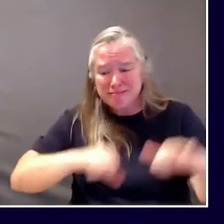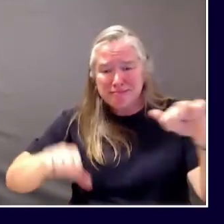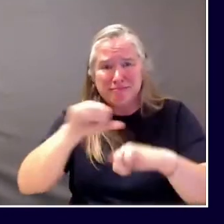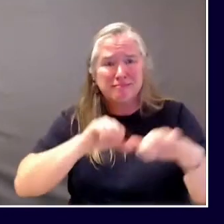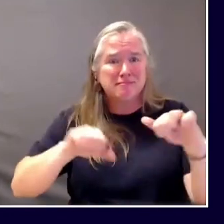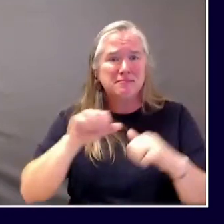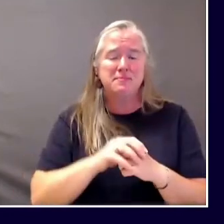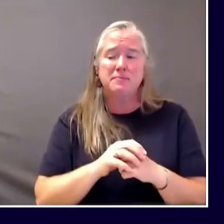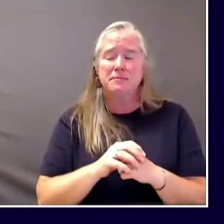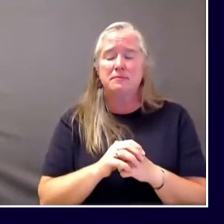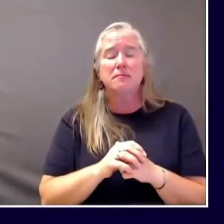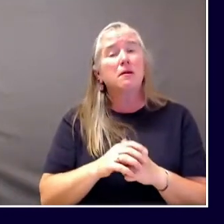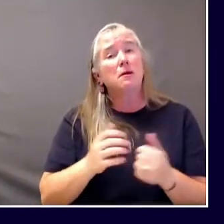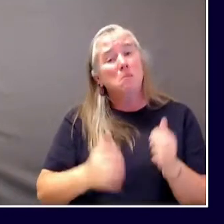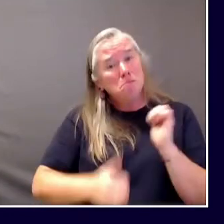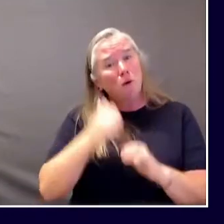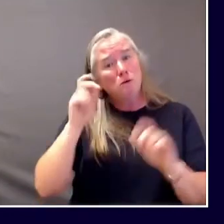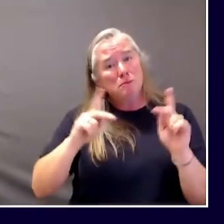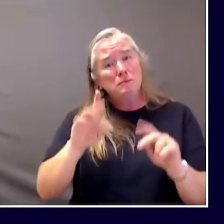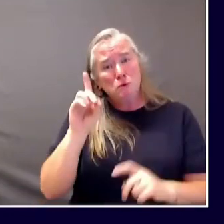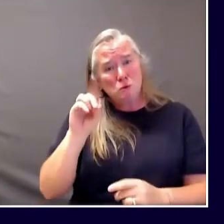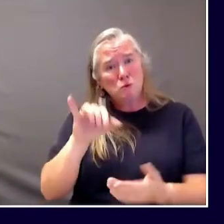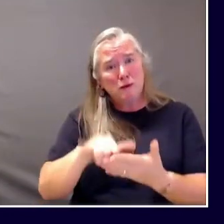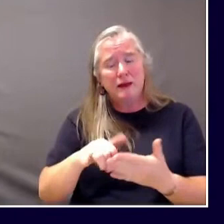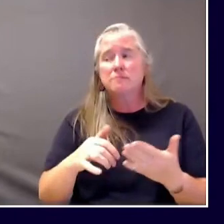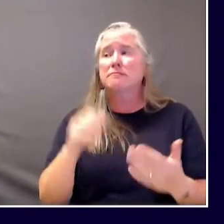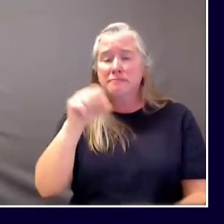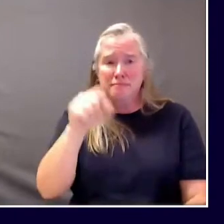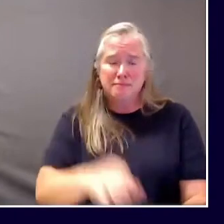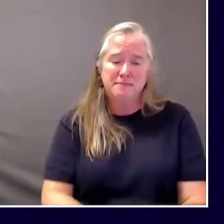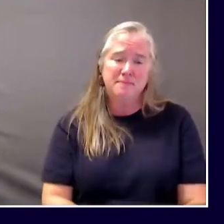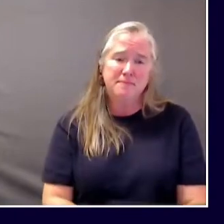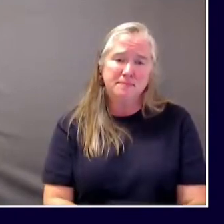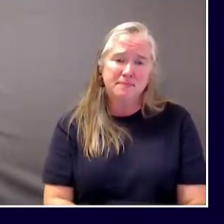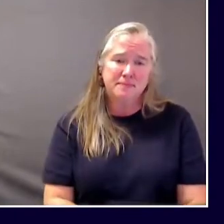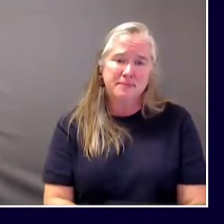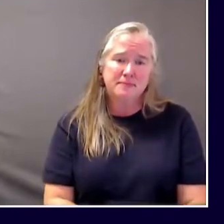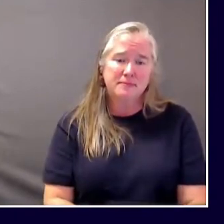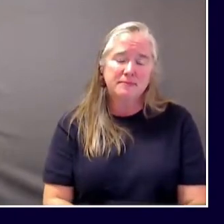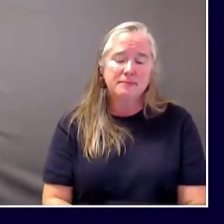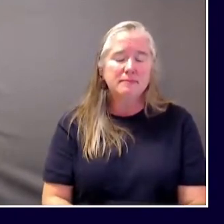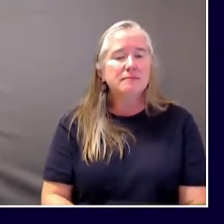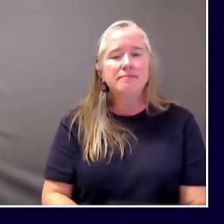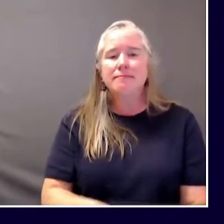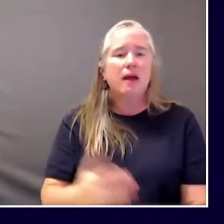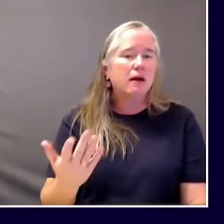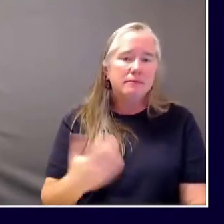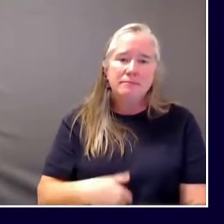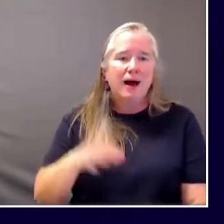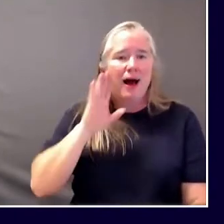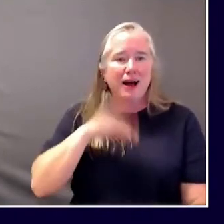people are doing anyway but keeping the distance it is so